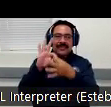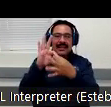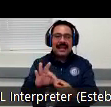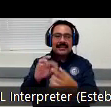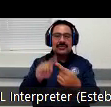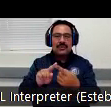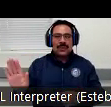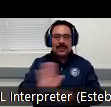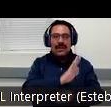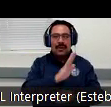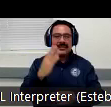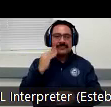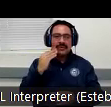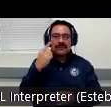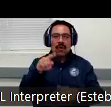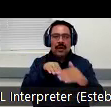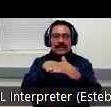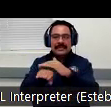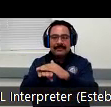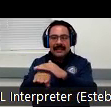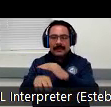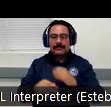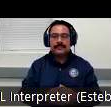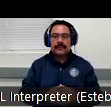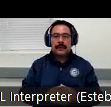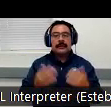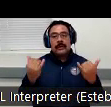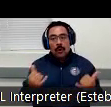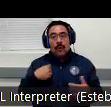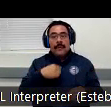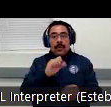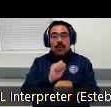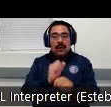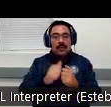their experience for accessibility. To that end, we have been working with a variety of different